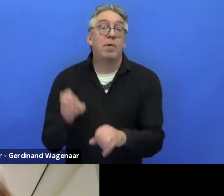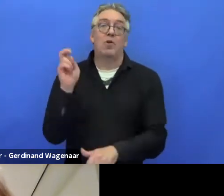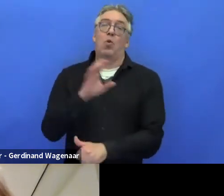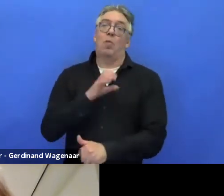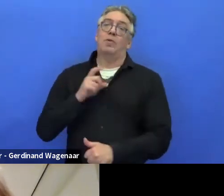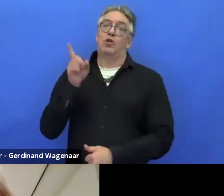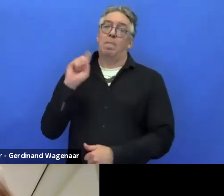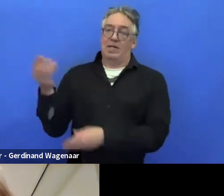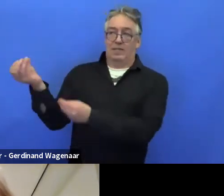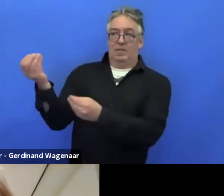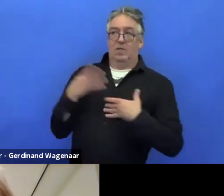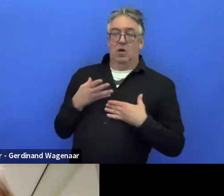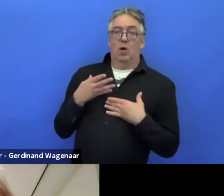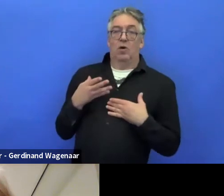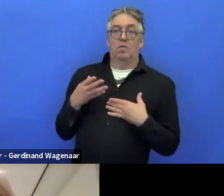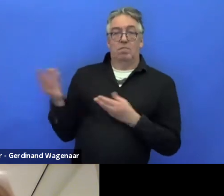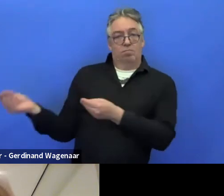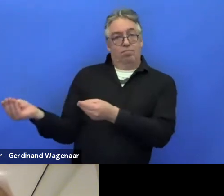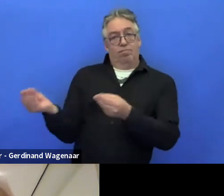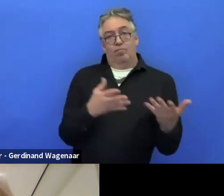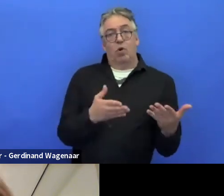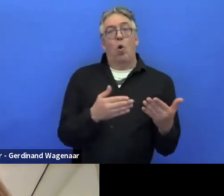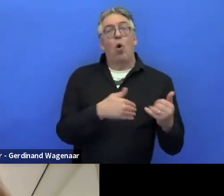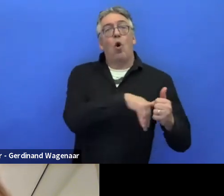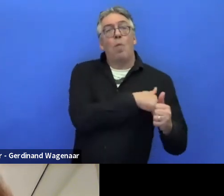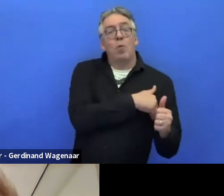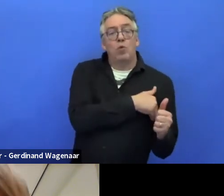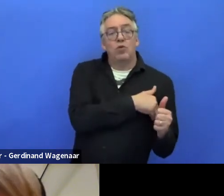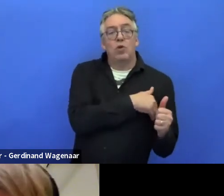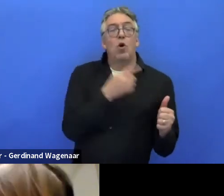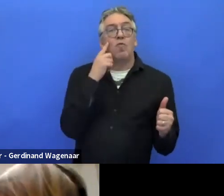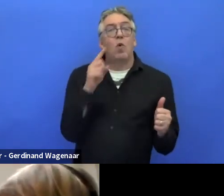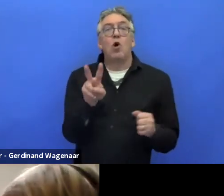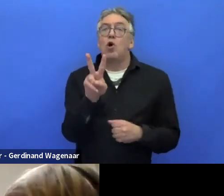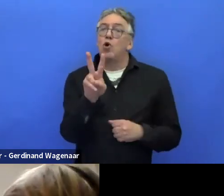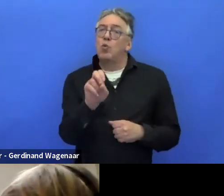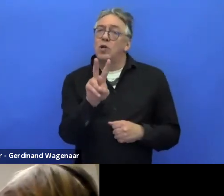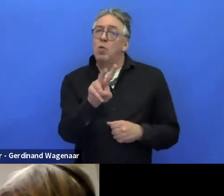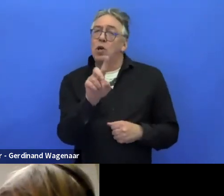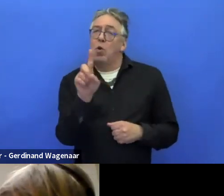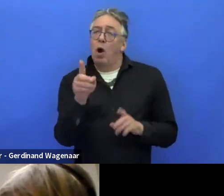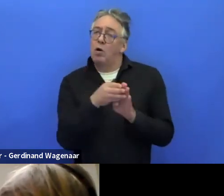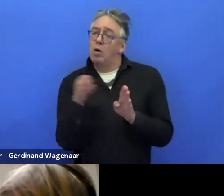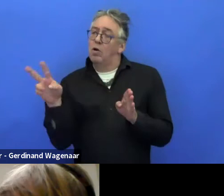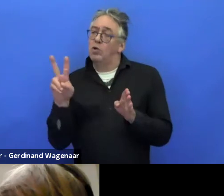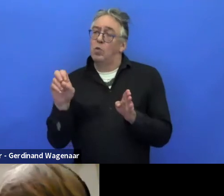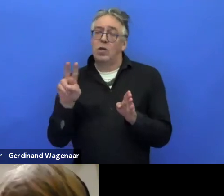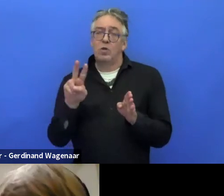as regards the 2021-2027 programming period and how the Commission intends to strengthen the focus